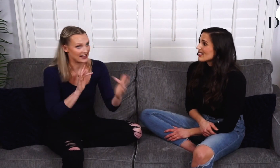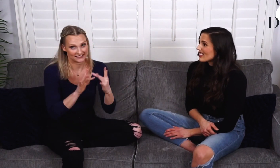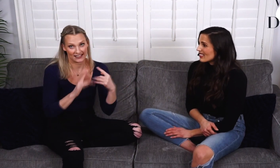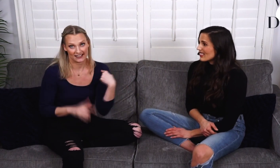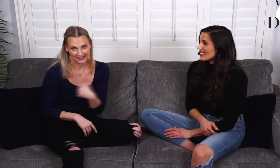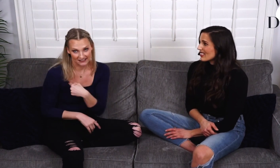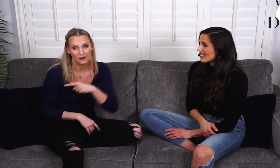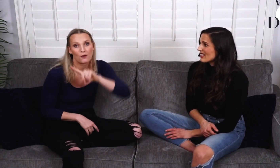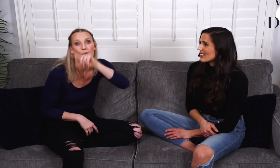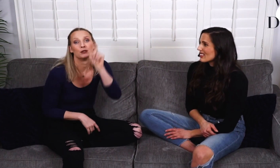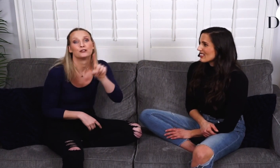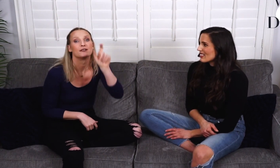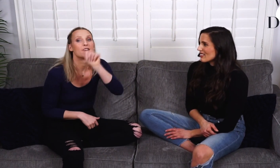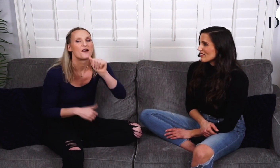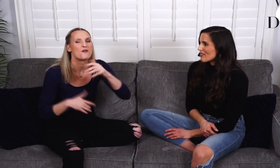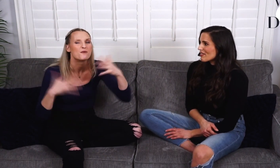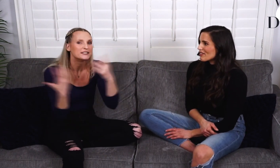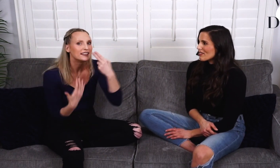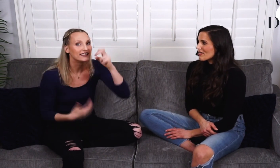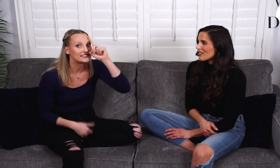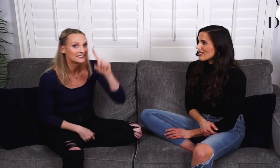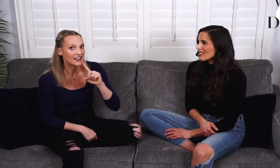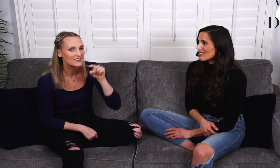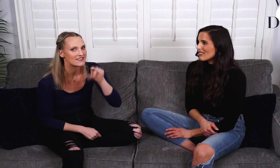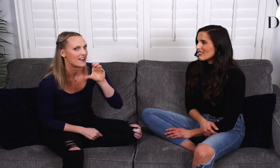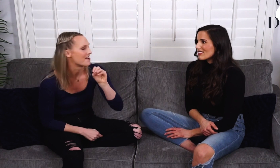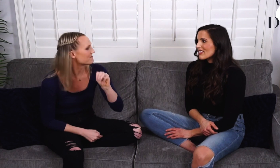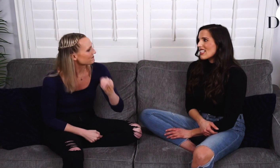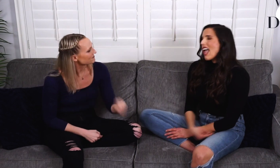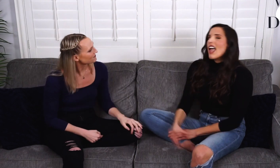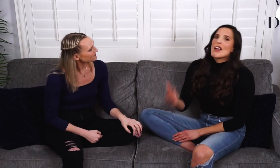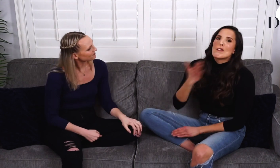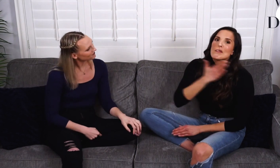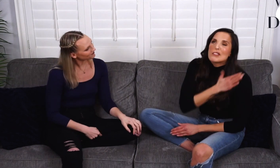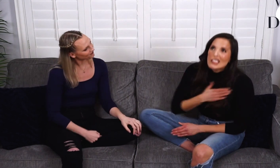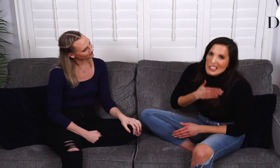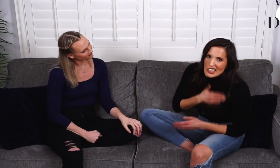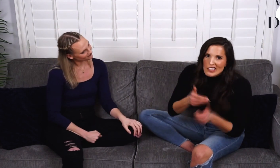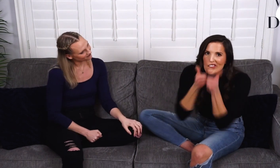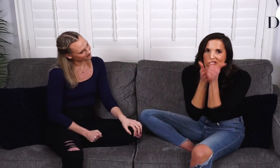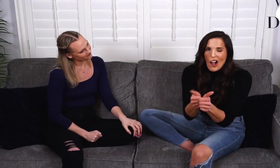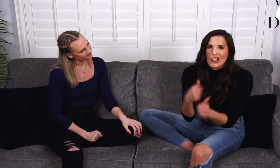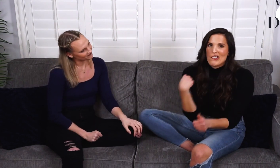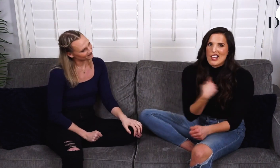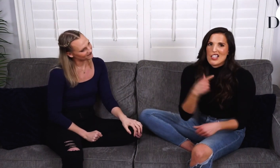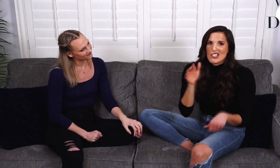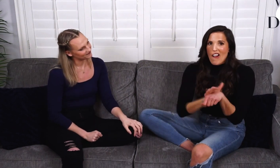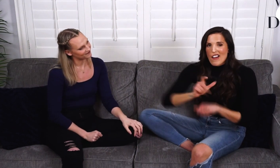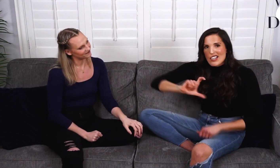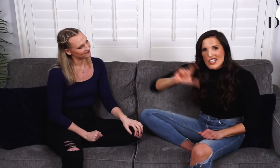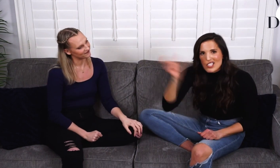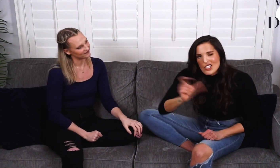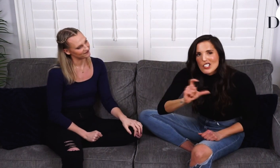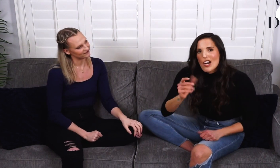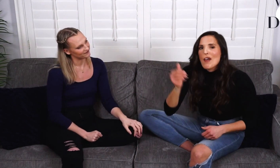feel free to contact us at: Questions@WhatTheDeaf.com And please follow us on Instagram